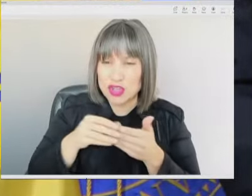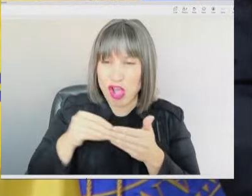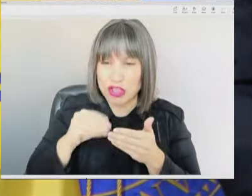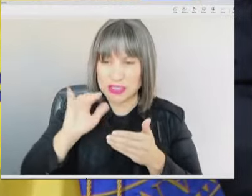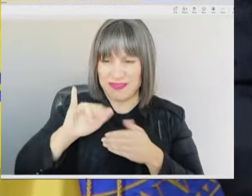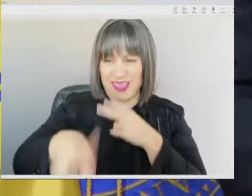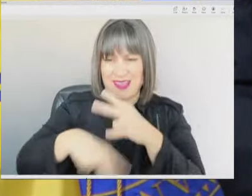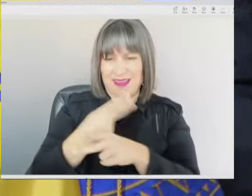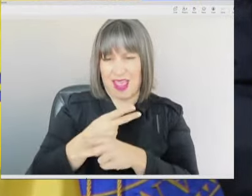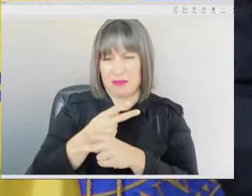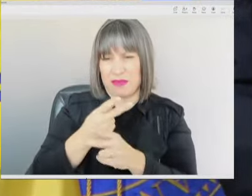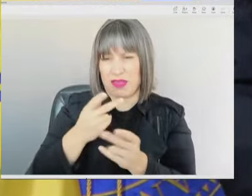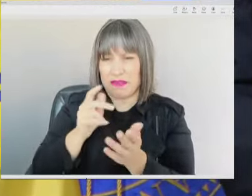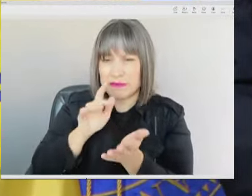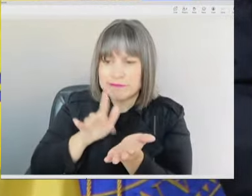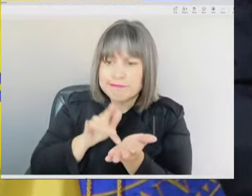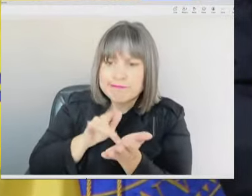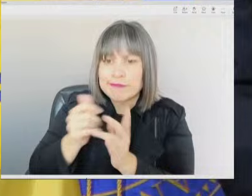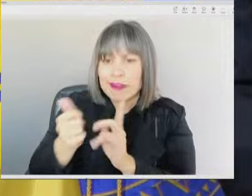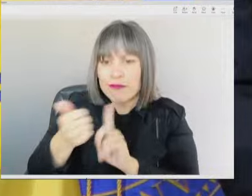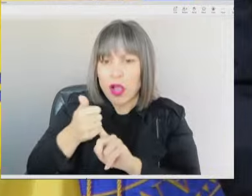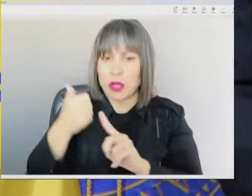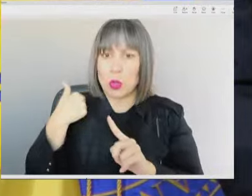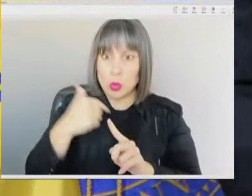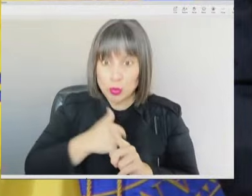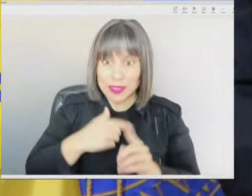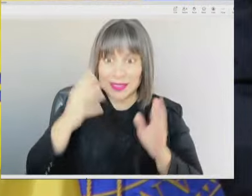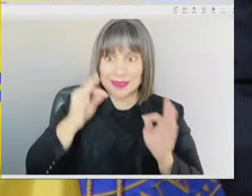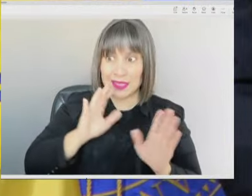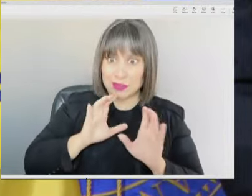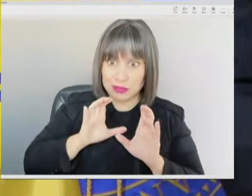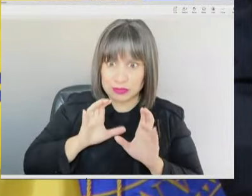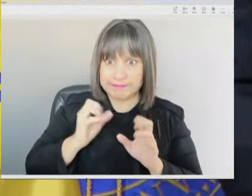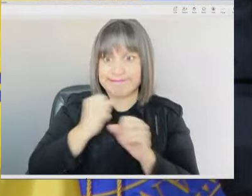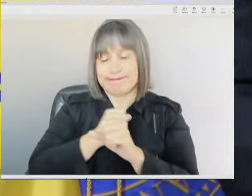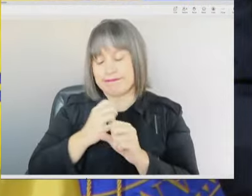which we intend to claw back, because these are vulnerable Americans who are losing access to